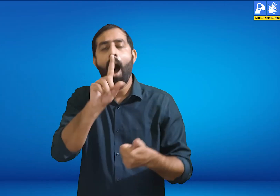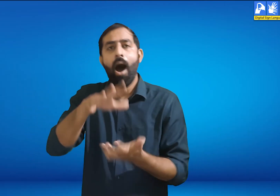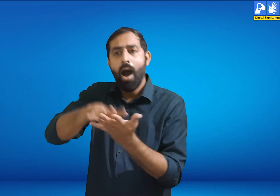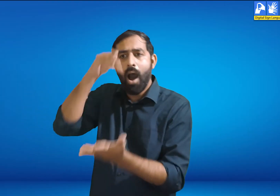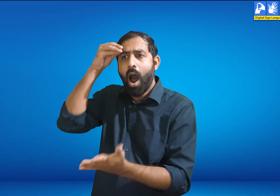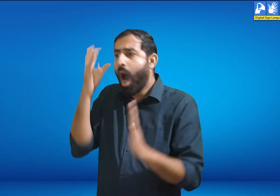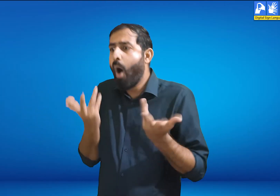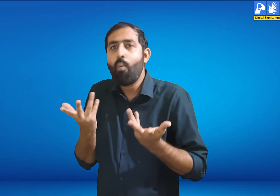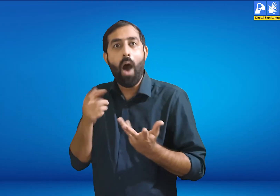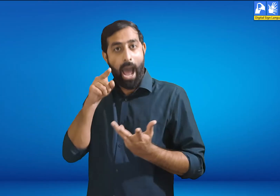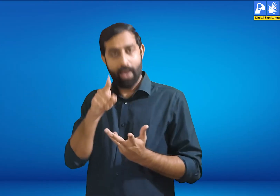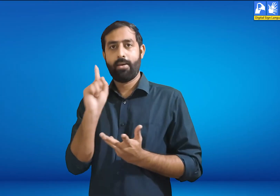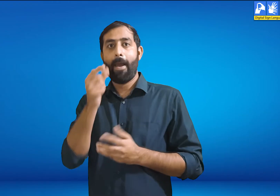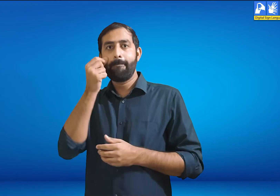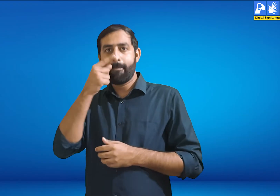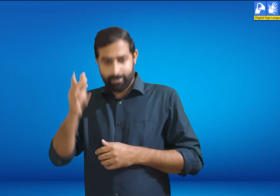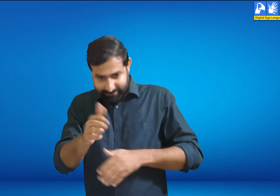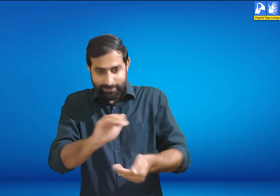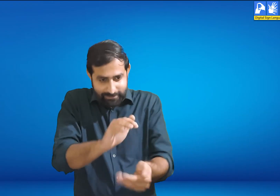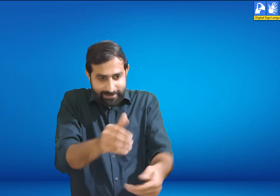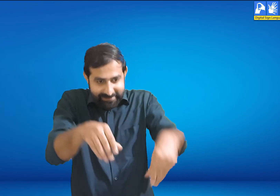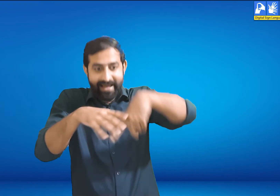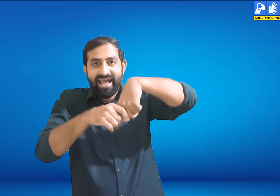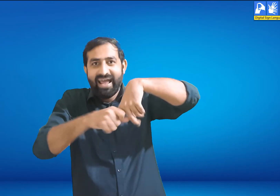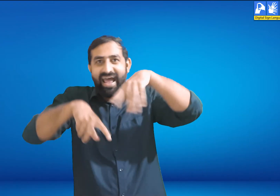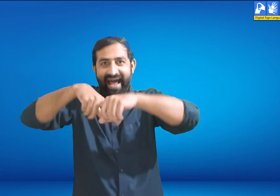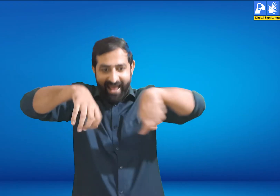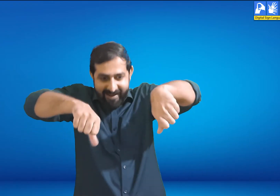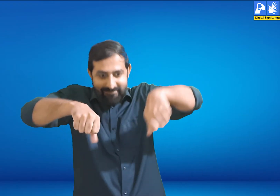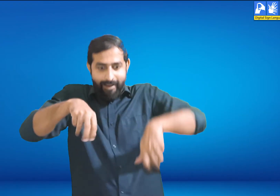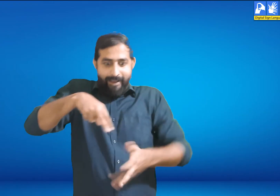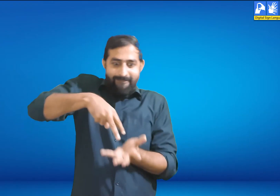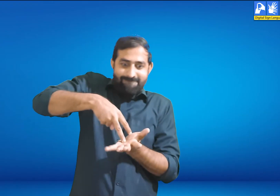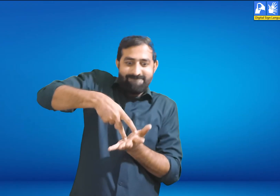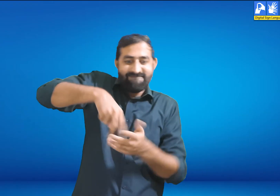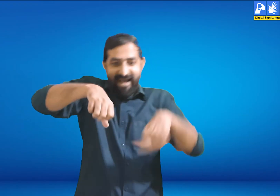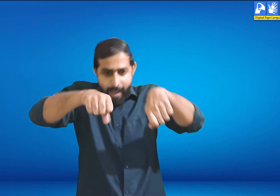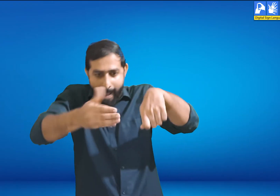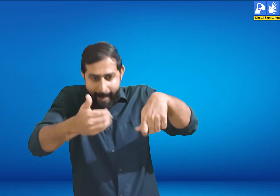Learning occurs through the act of instruction, practice or study.